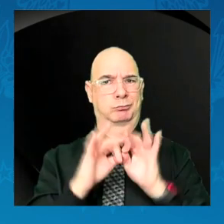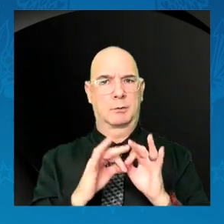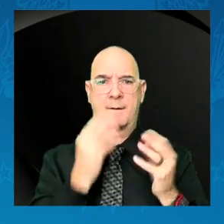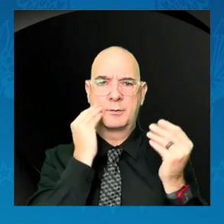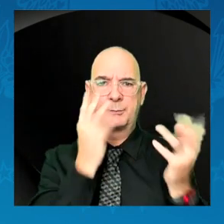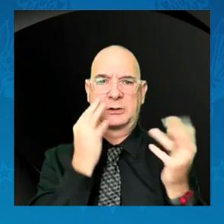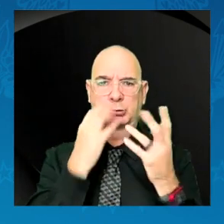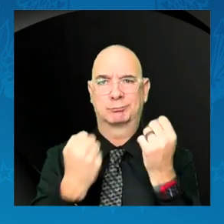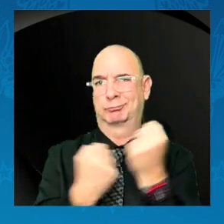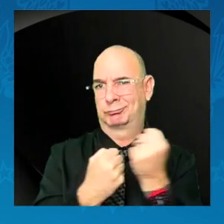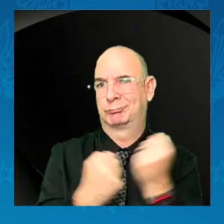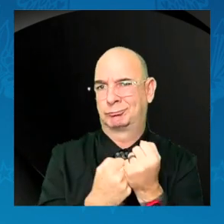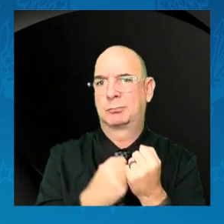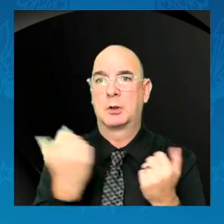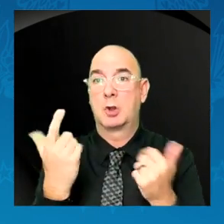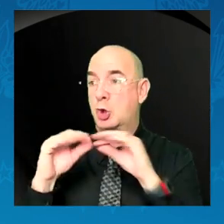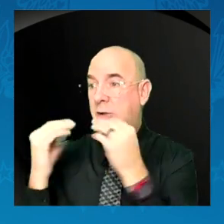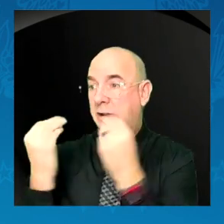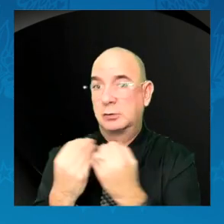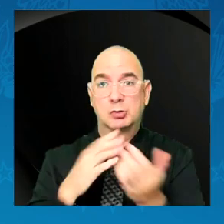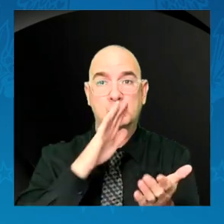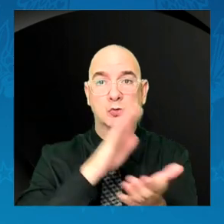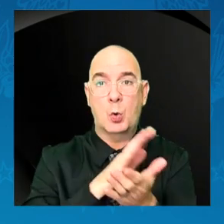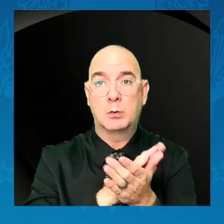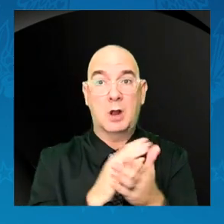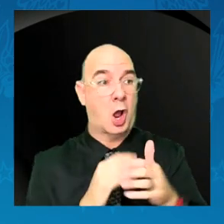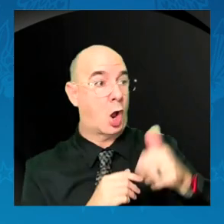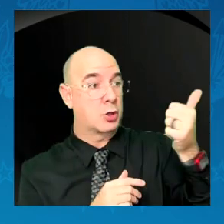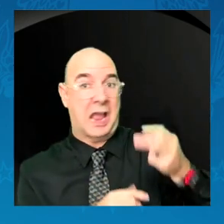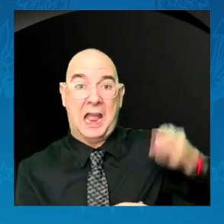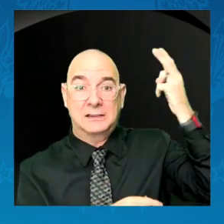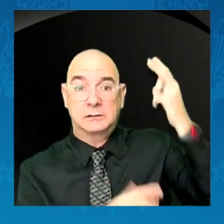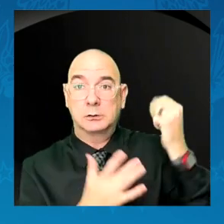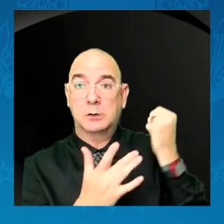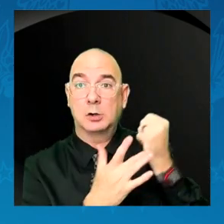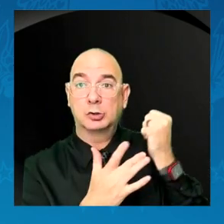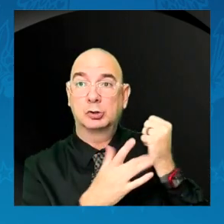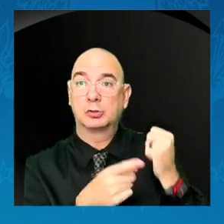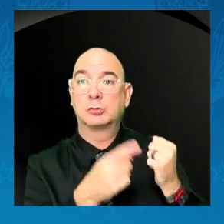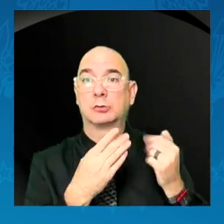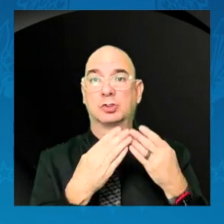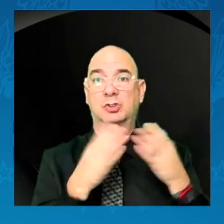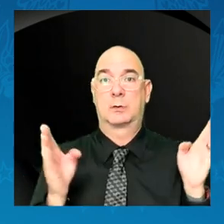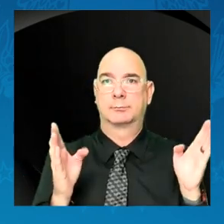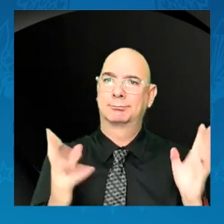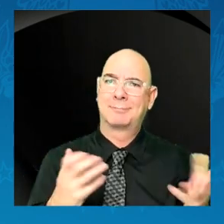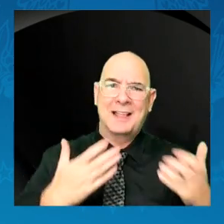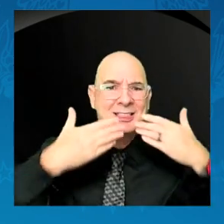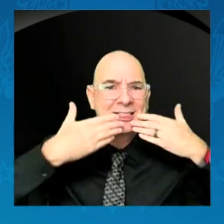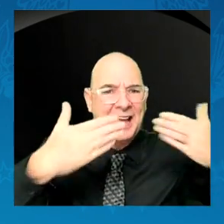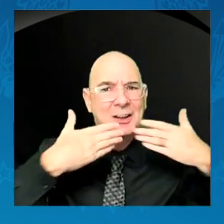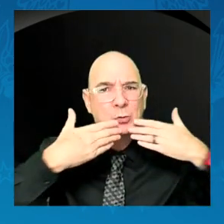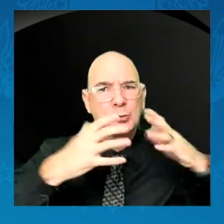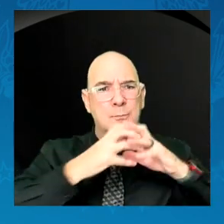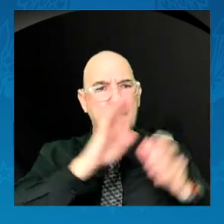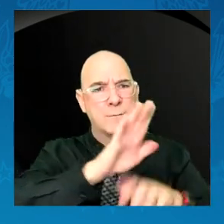other high tech organizations in general. I thank you so much for doing this. The Vice President: Thank you.